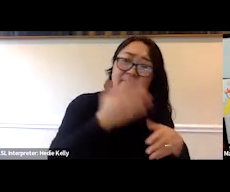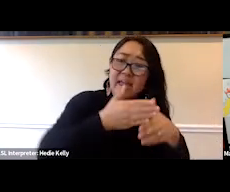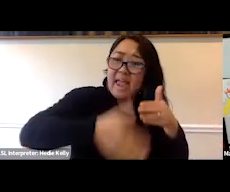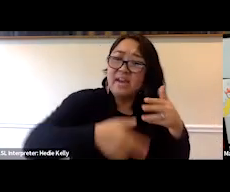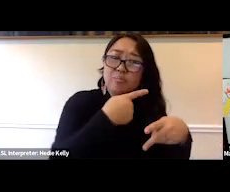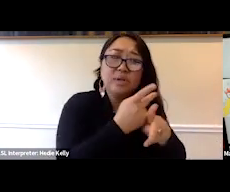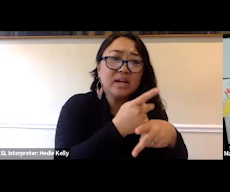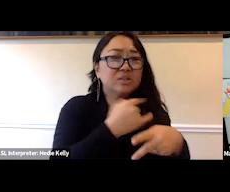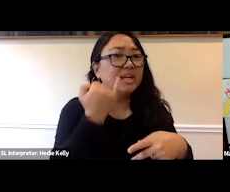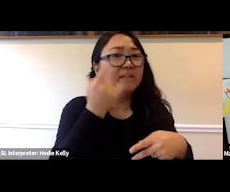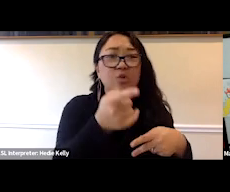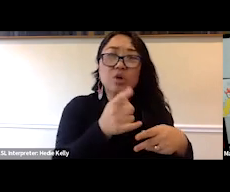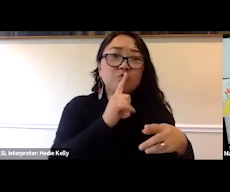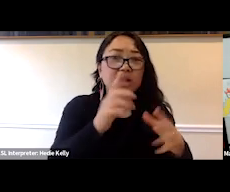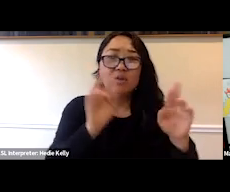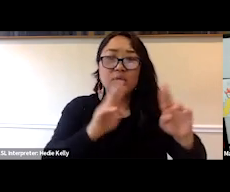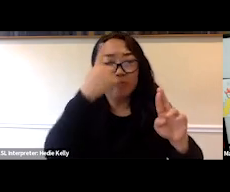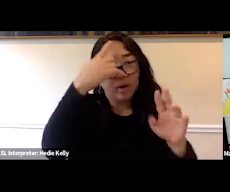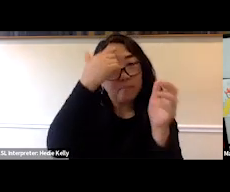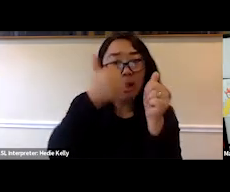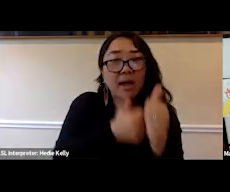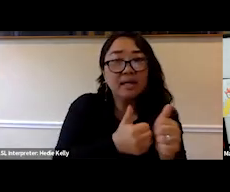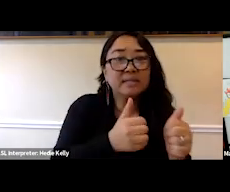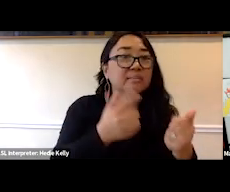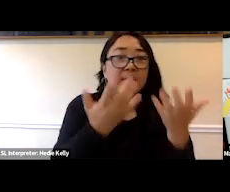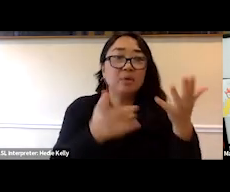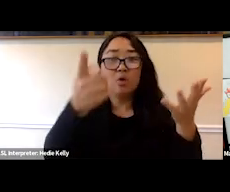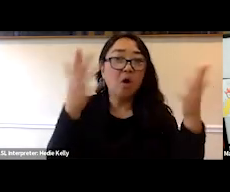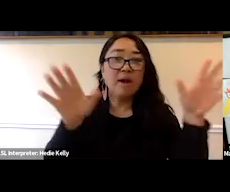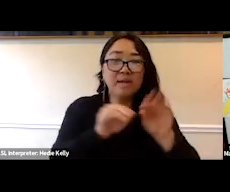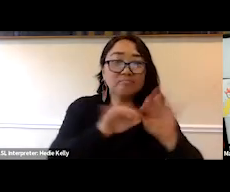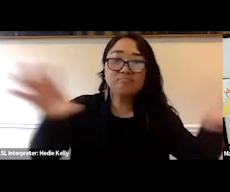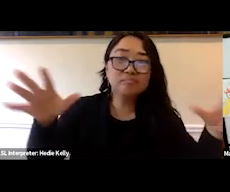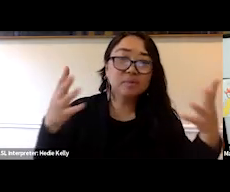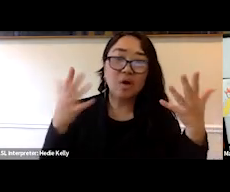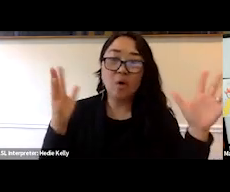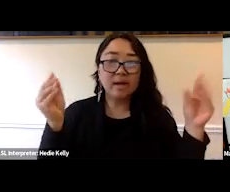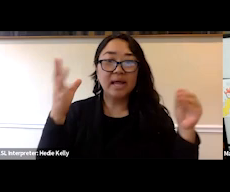at that compliance lease, you may have things that are out in the world already, you may have things that you're actively